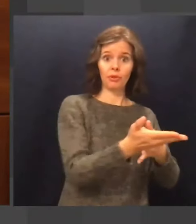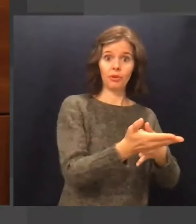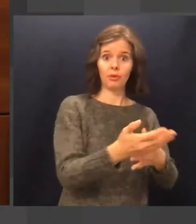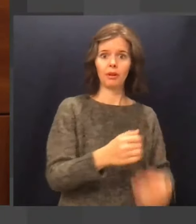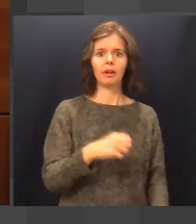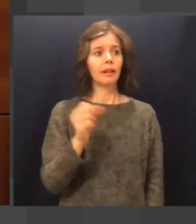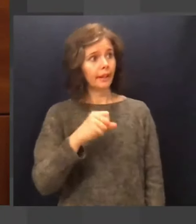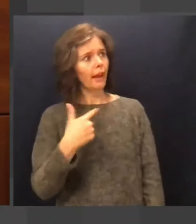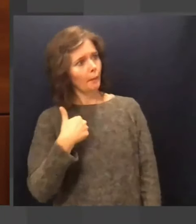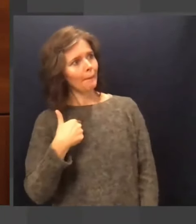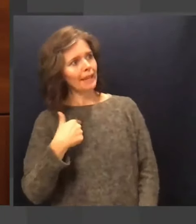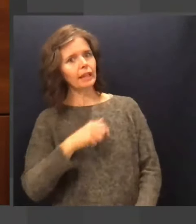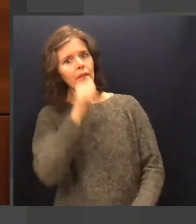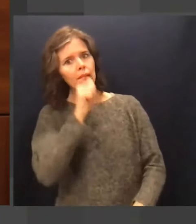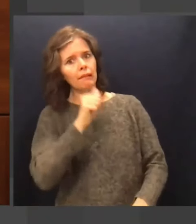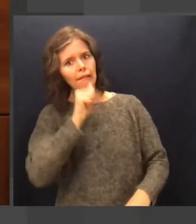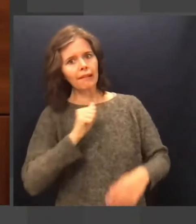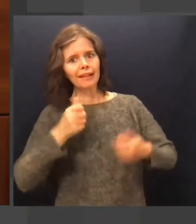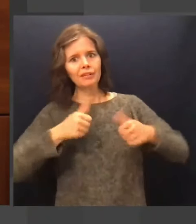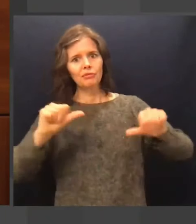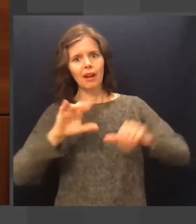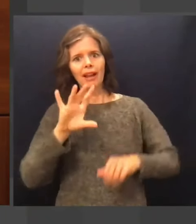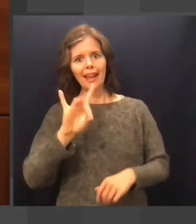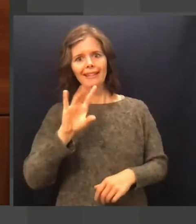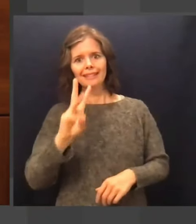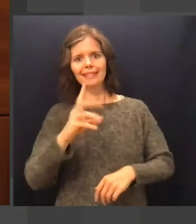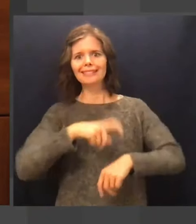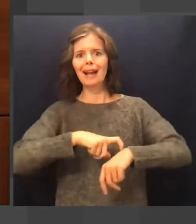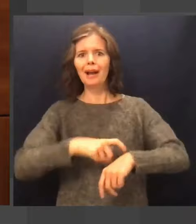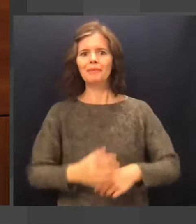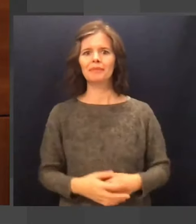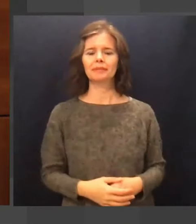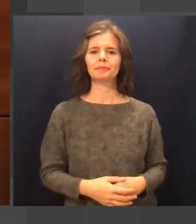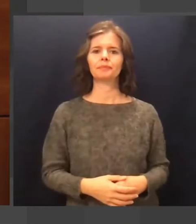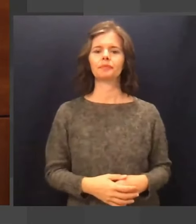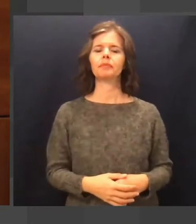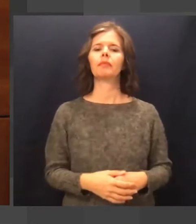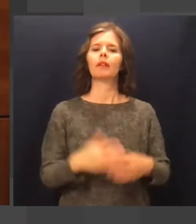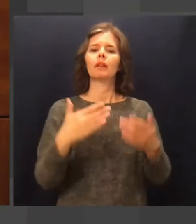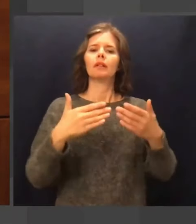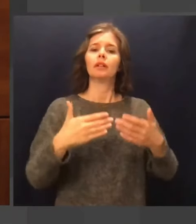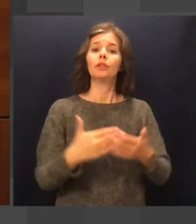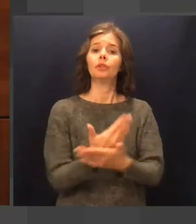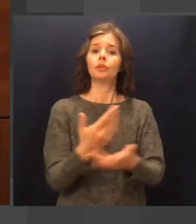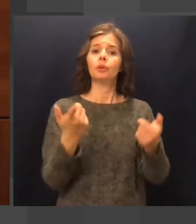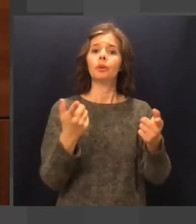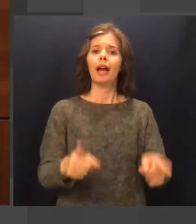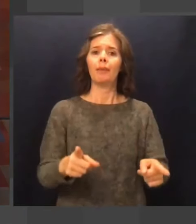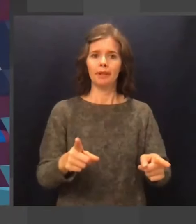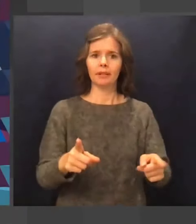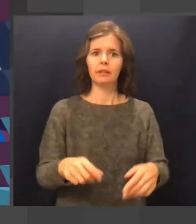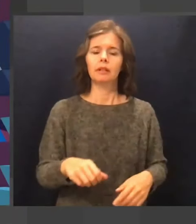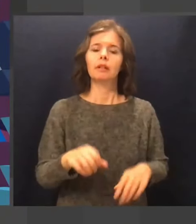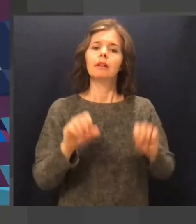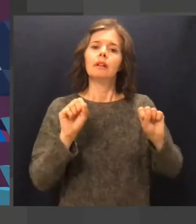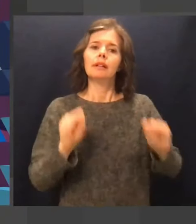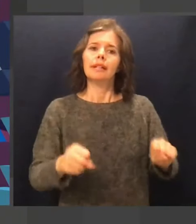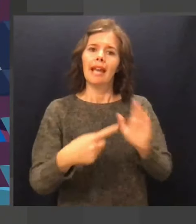LIKE 86 TIMES. YEAH.